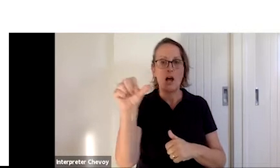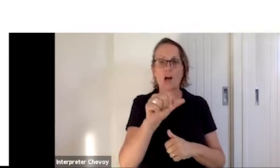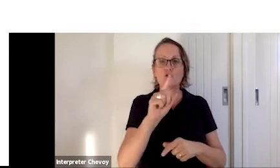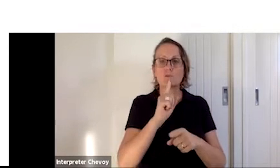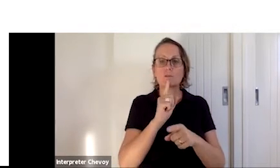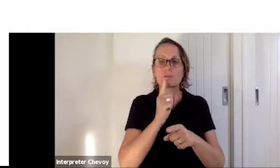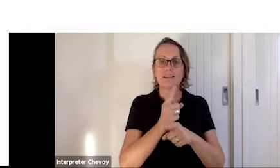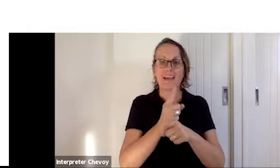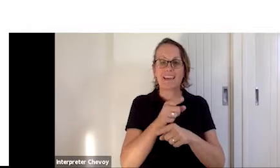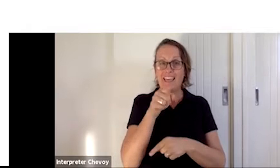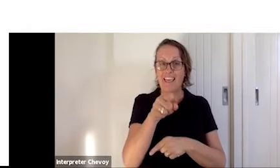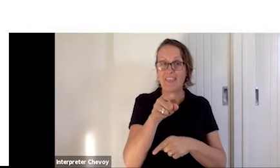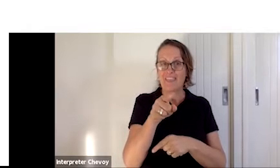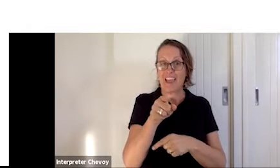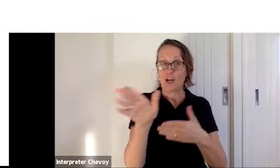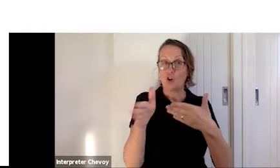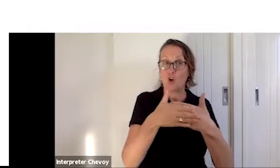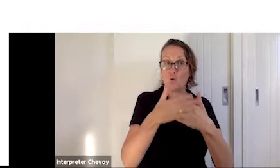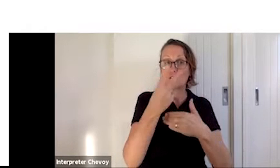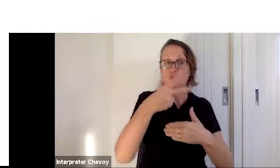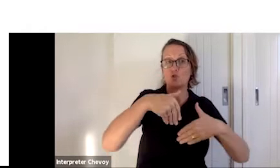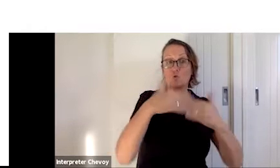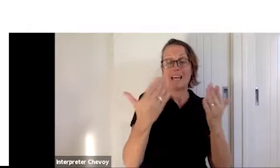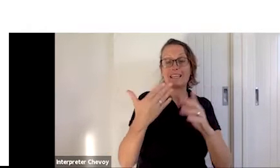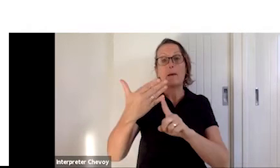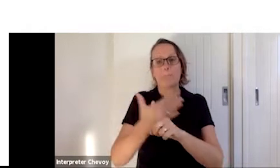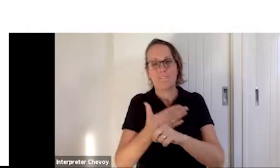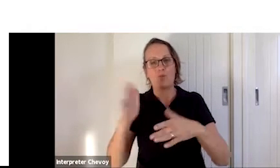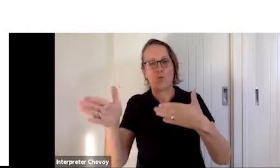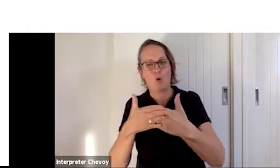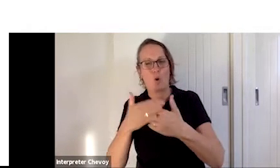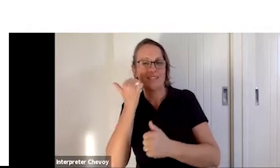days before the closing date. Because it takes around two days before you...